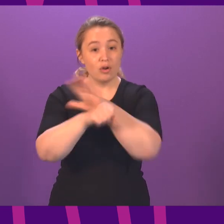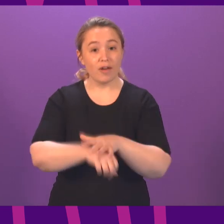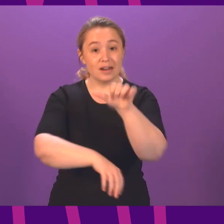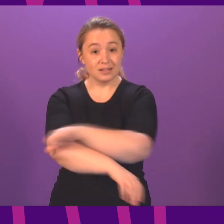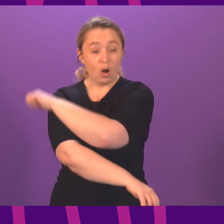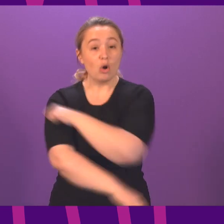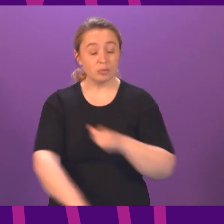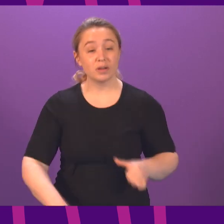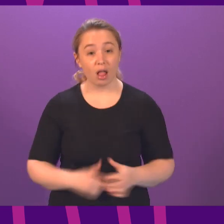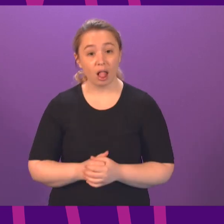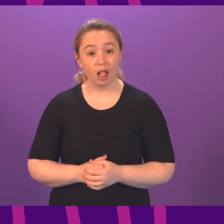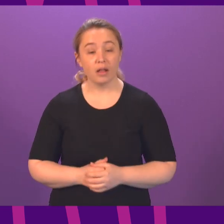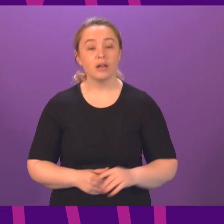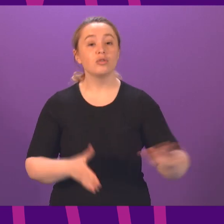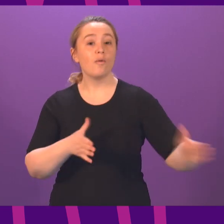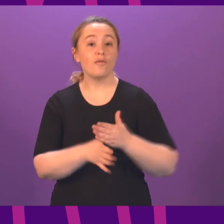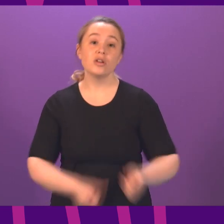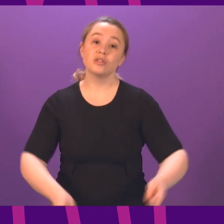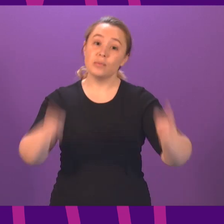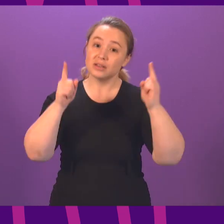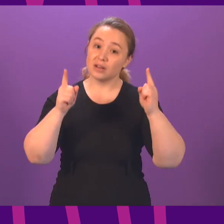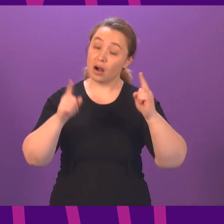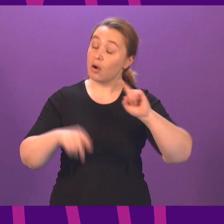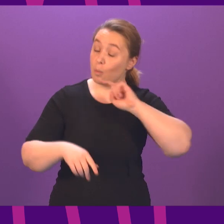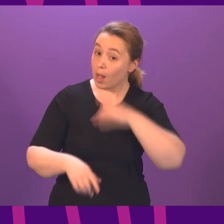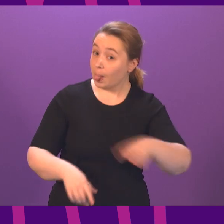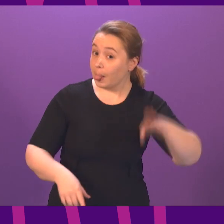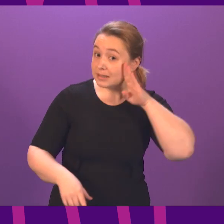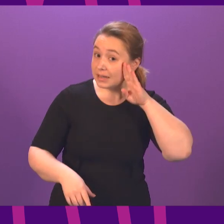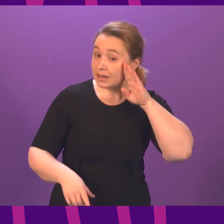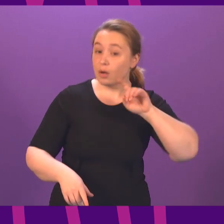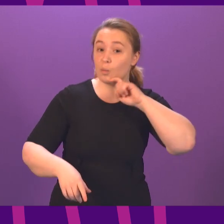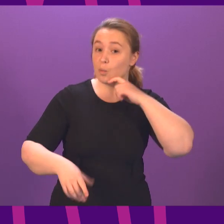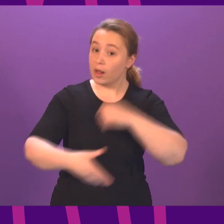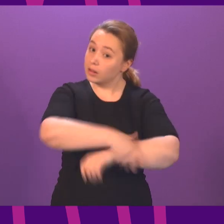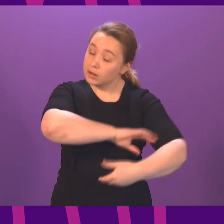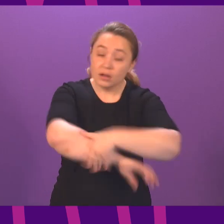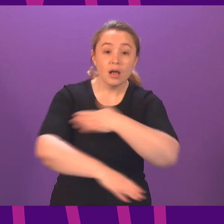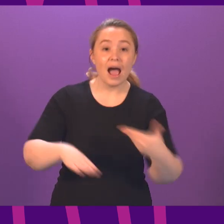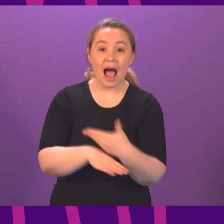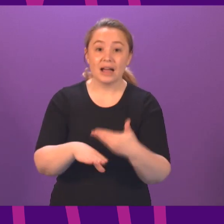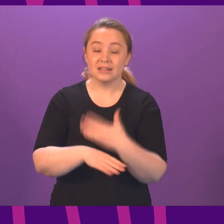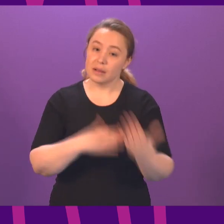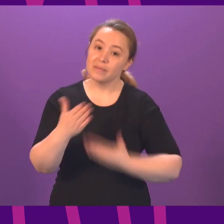wards. Will the First Minister listen? Will she act and give health and care staff the